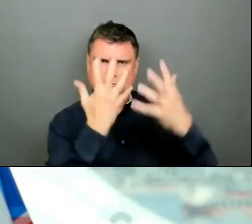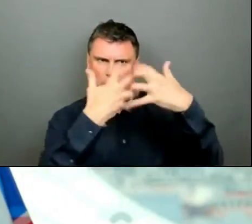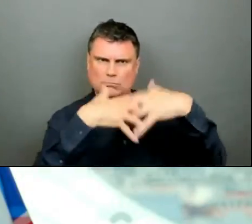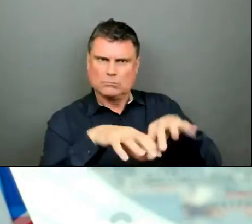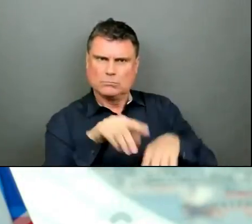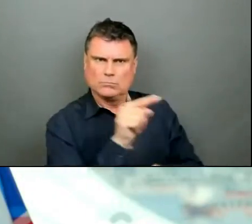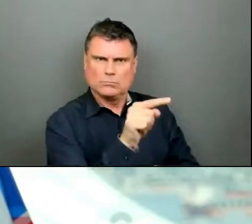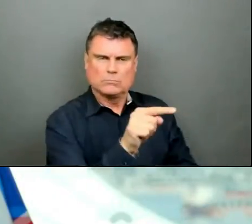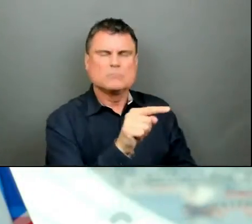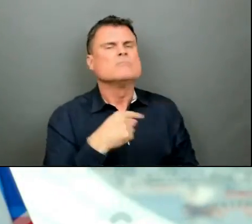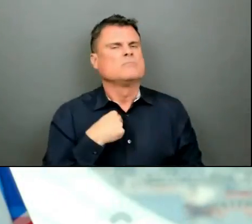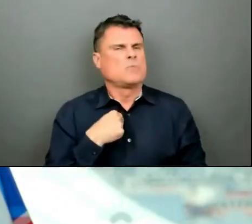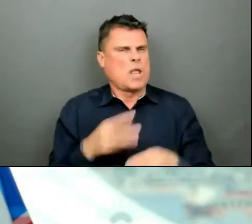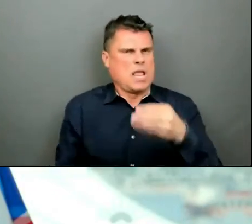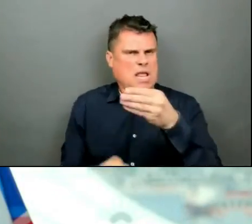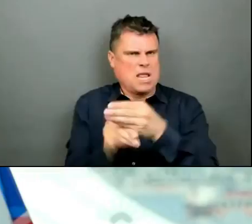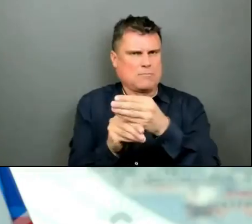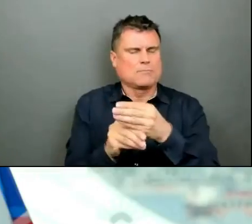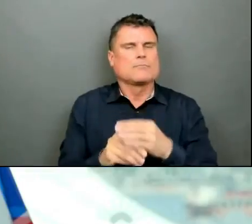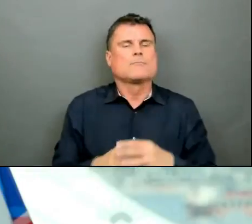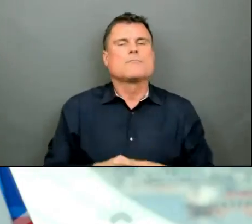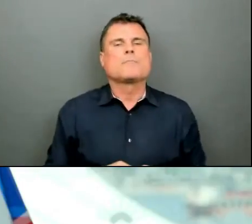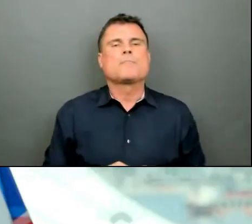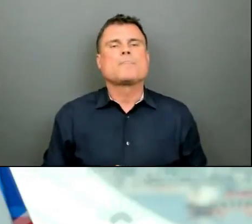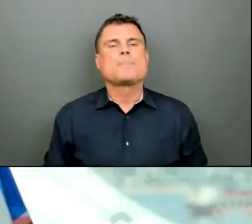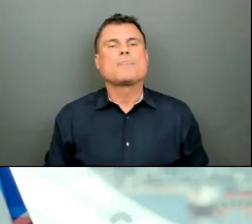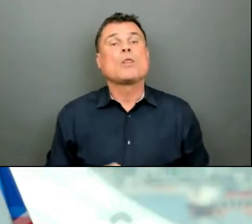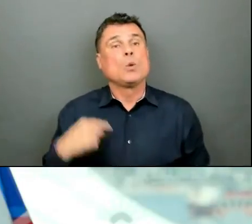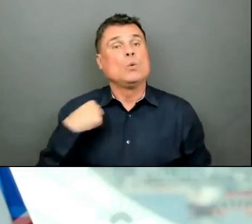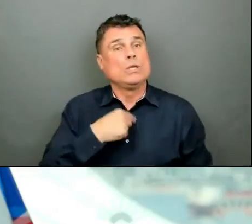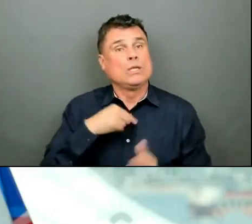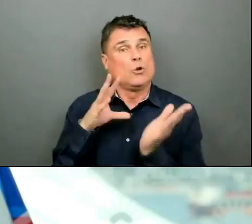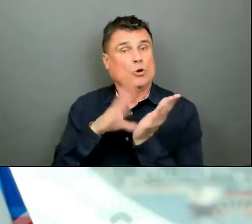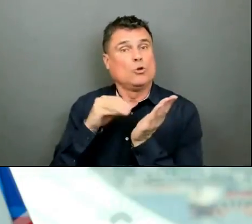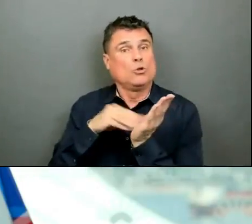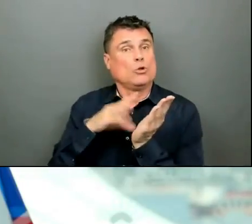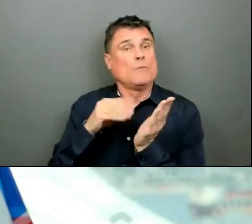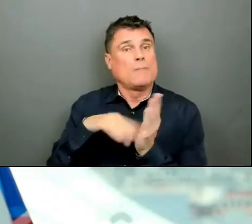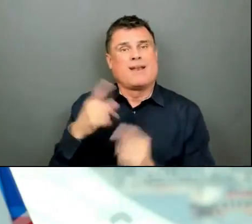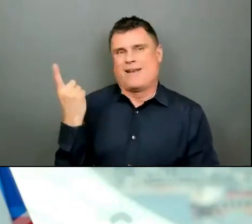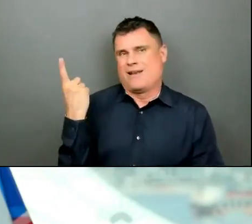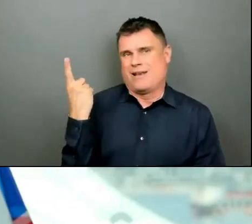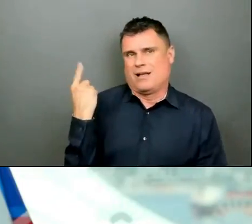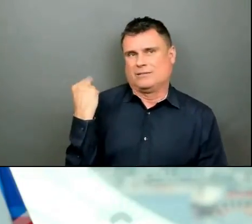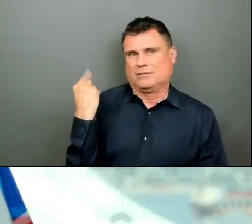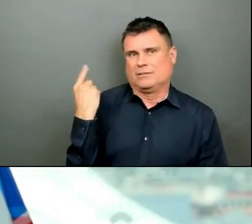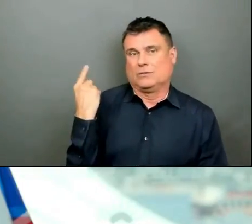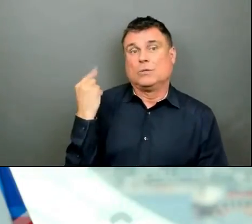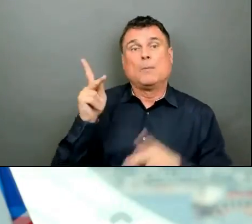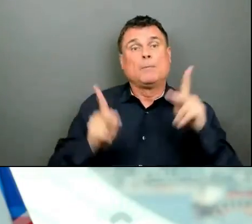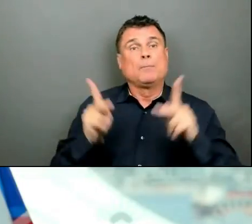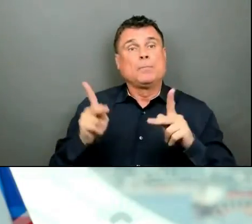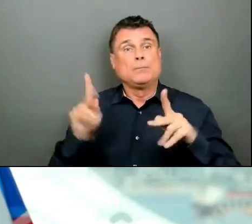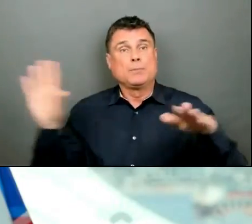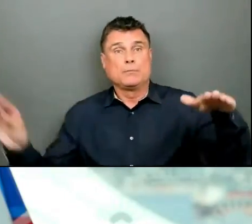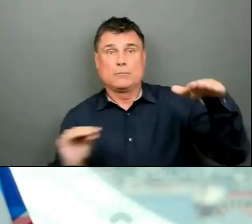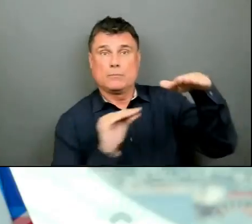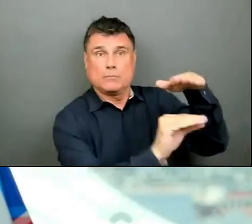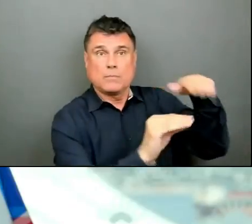did learn a great deal from hospitalization last year and through the pandemic. We have measures in place